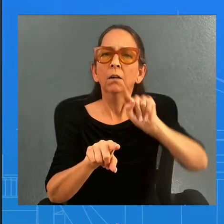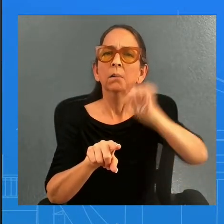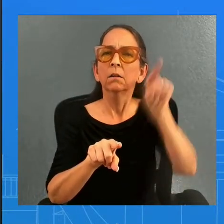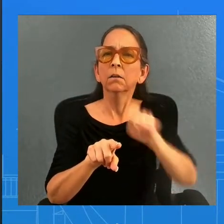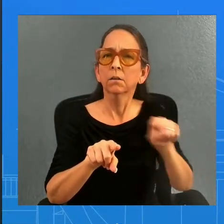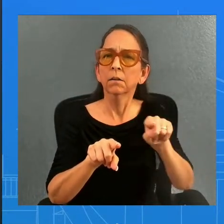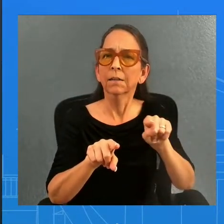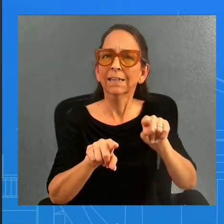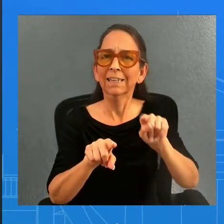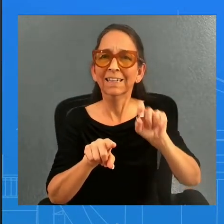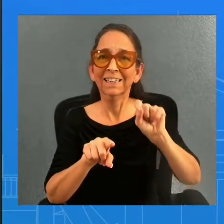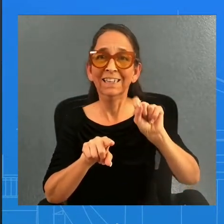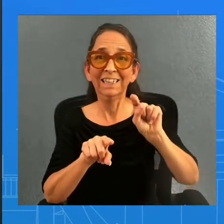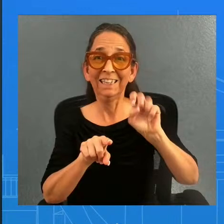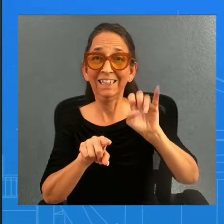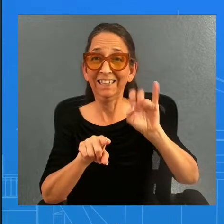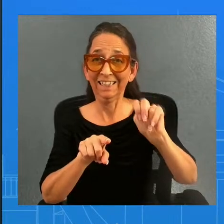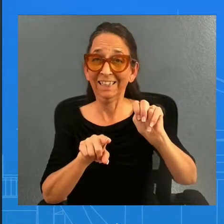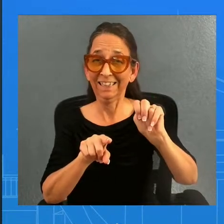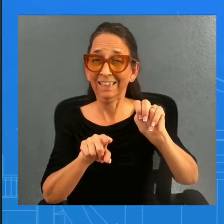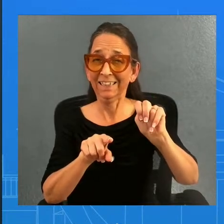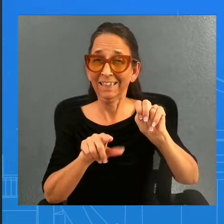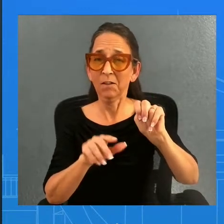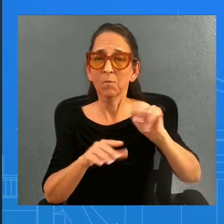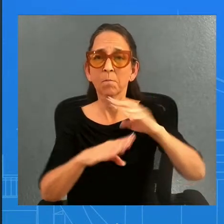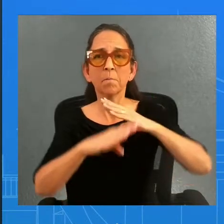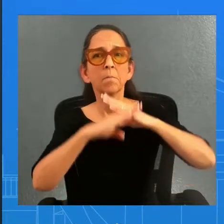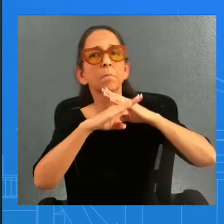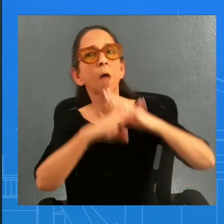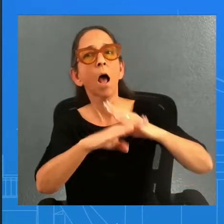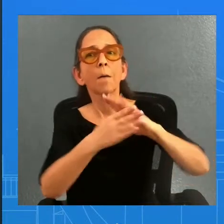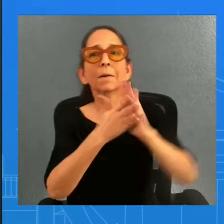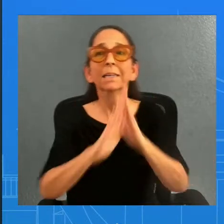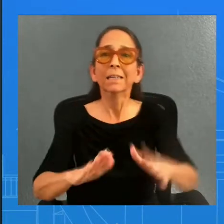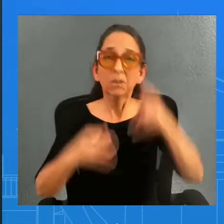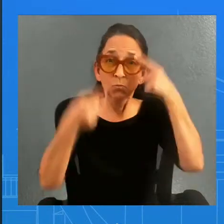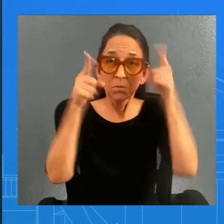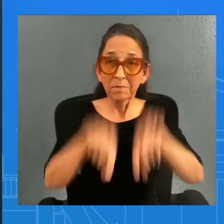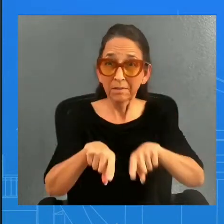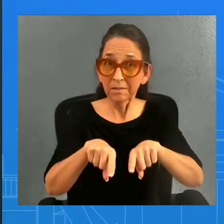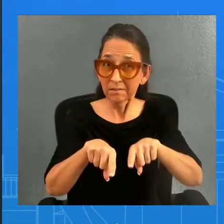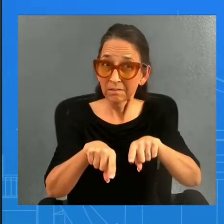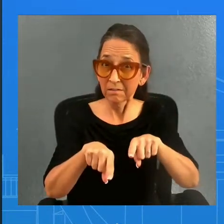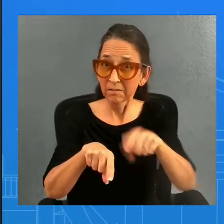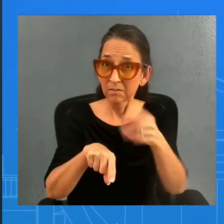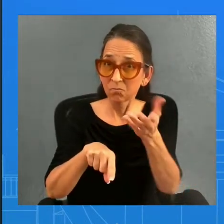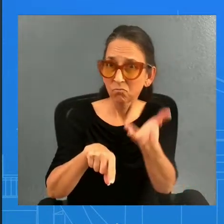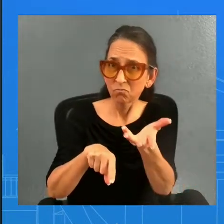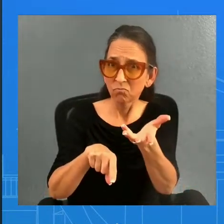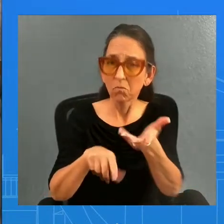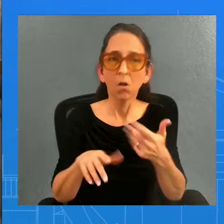I'm not going to respond to a -- a political candidate in -- for this -- for this -- The Press: Well, it seems it's a factual thing that's --